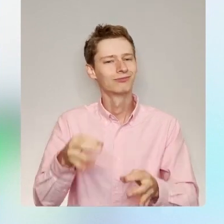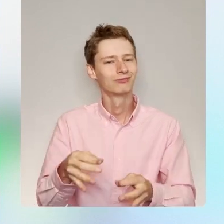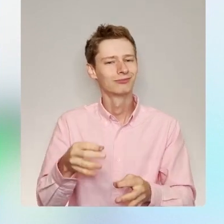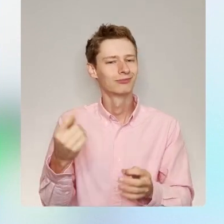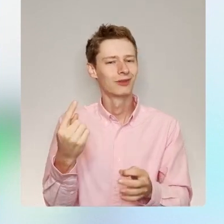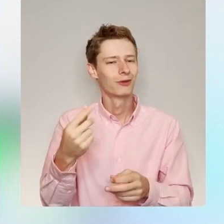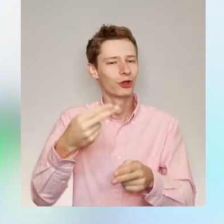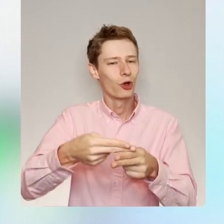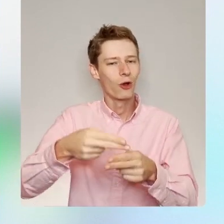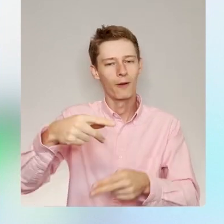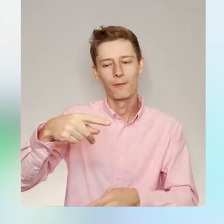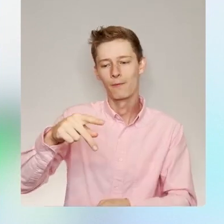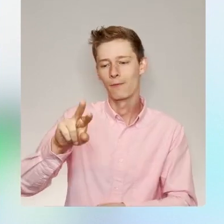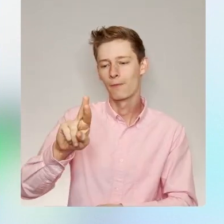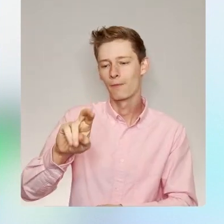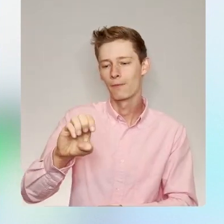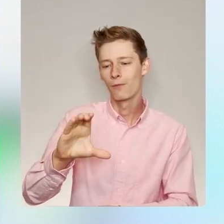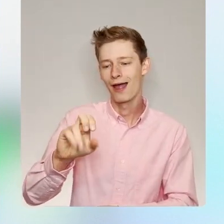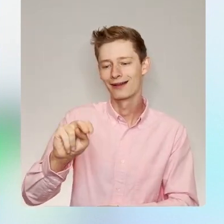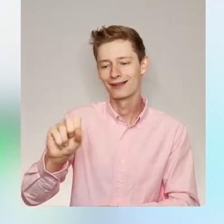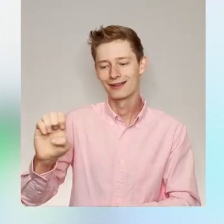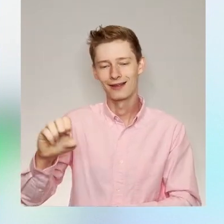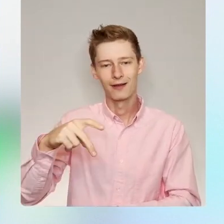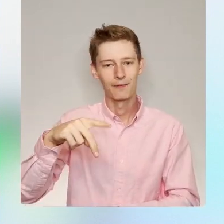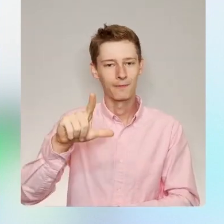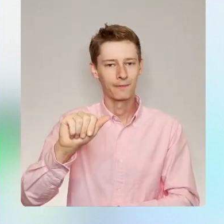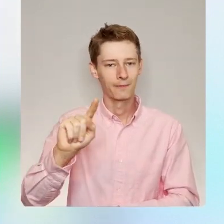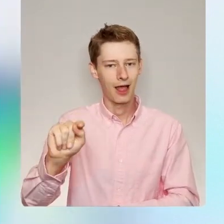to build compelling new experiences for the Meta Quest Pro.